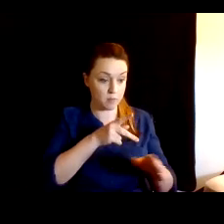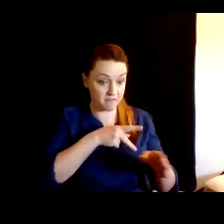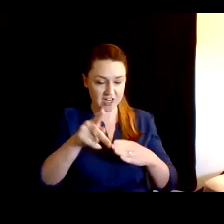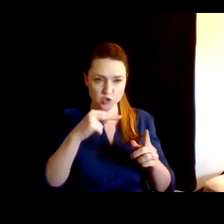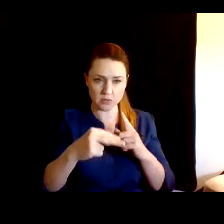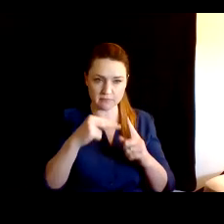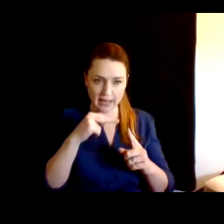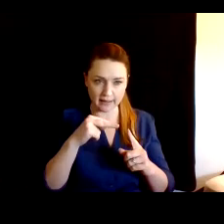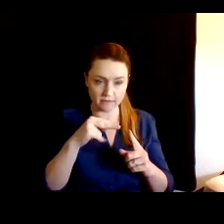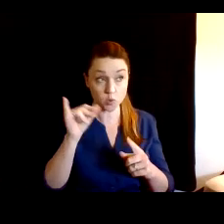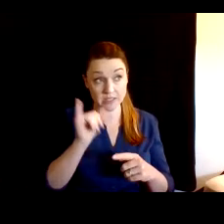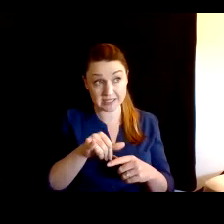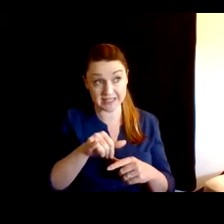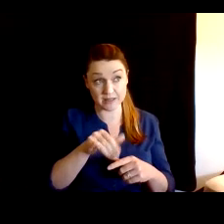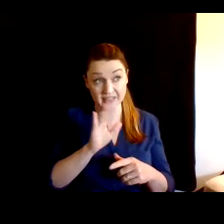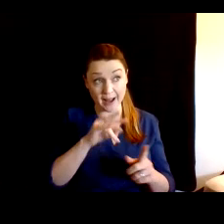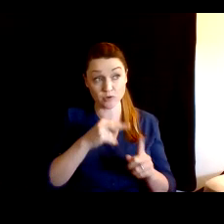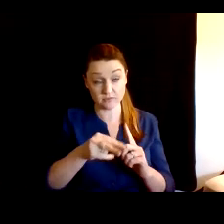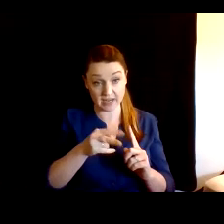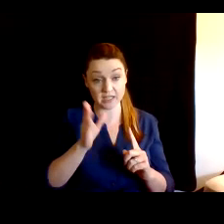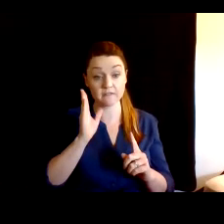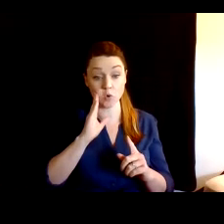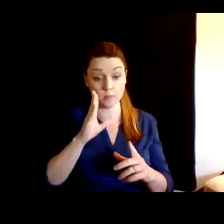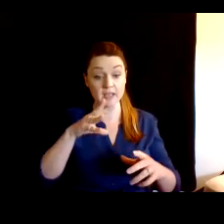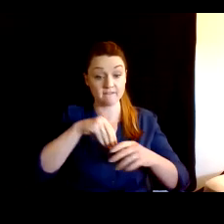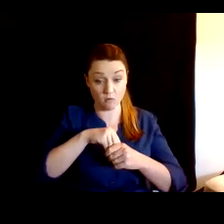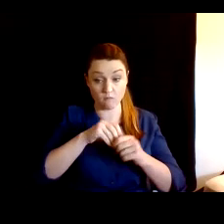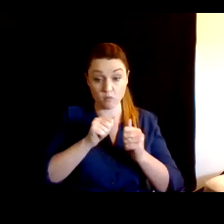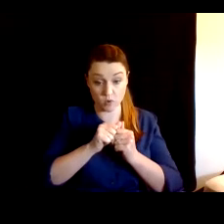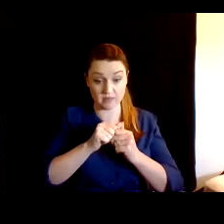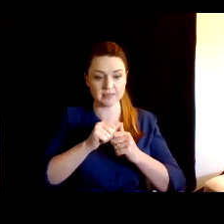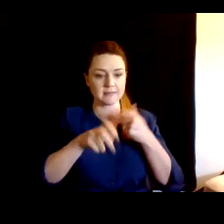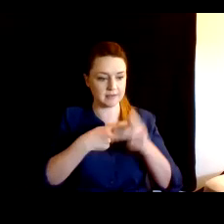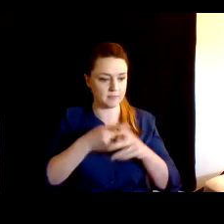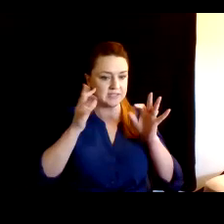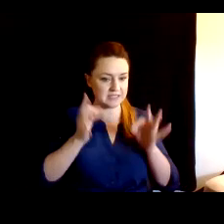So is that perspective going to be incorporated in the types of decisions you make as a firefighter,